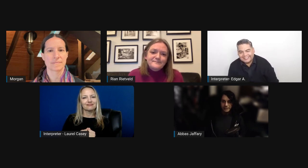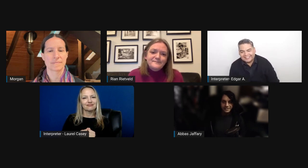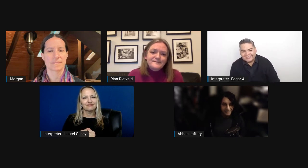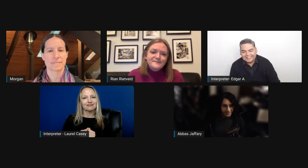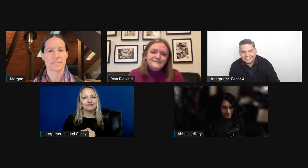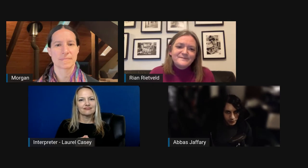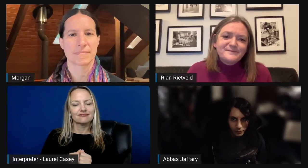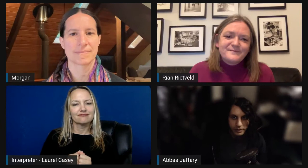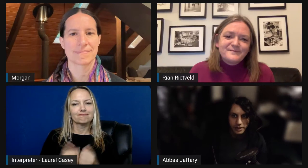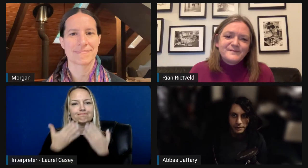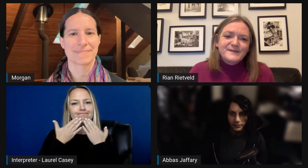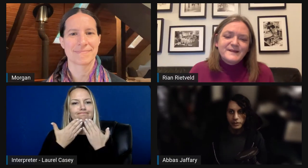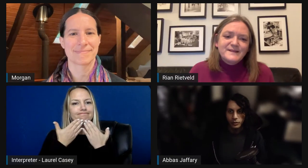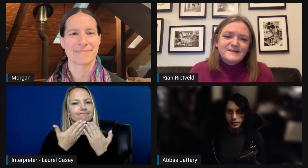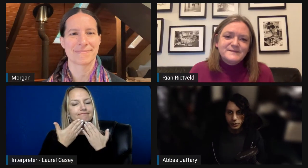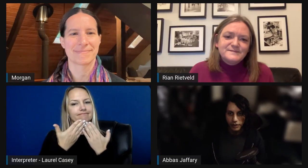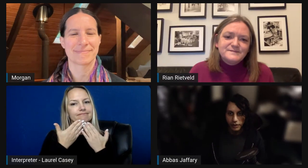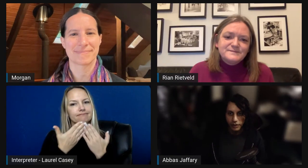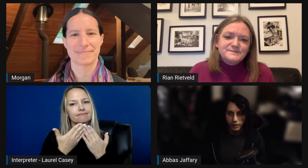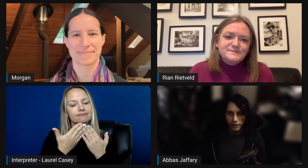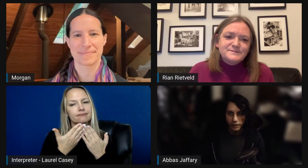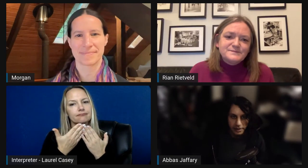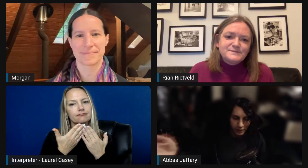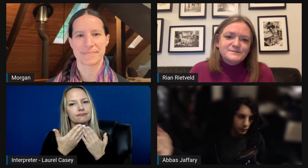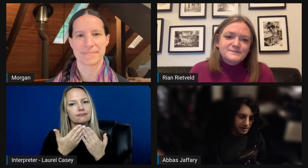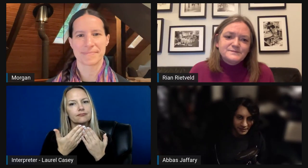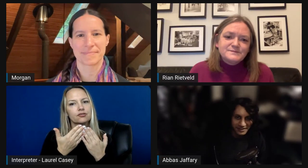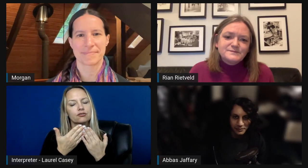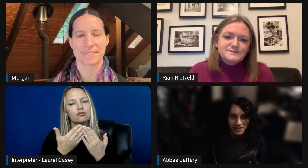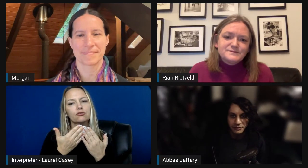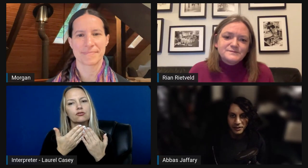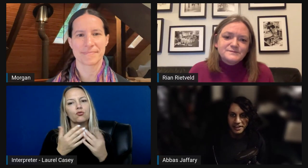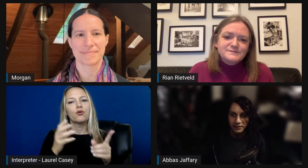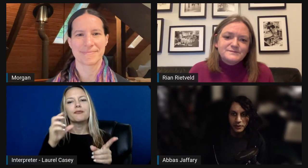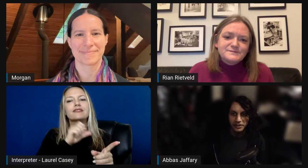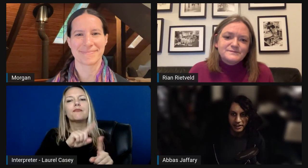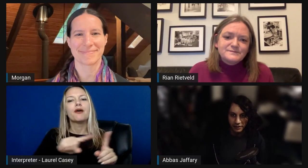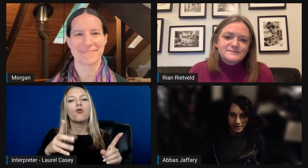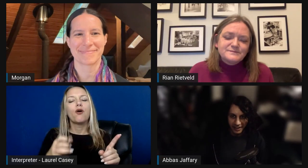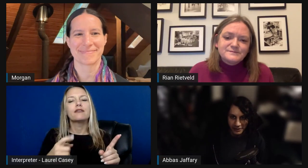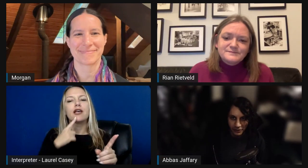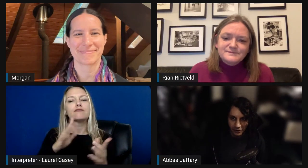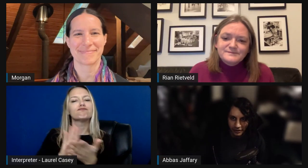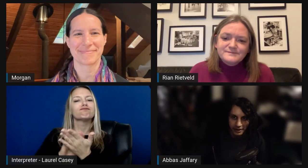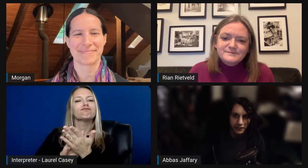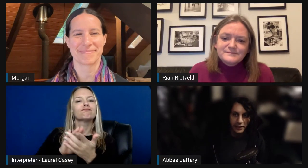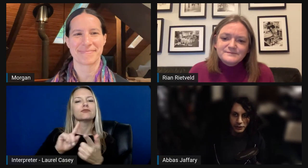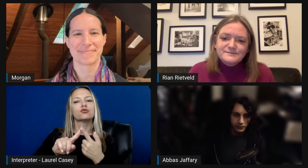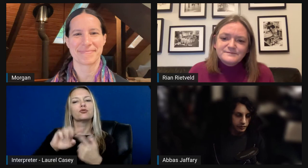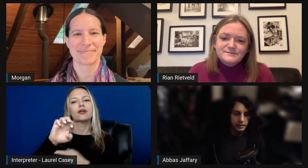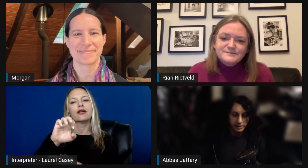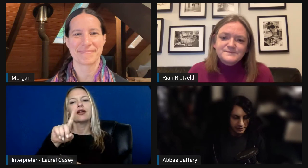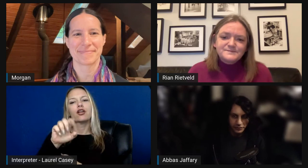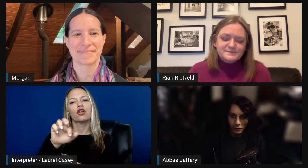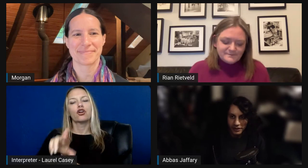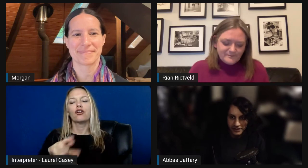Thank you. We do want to give just a quick-- Oh, we just missed him. We just wanted to give a quick shout-out to Edgar. Thank you for such a great session.